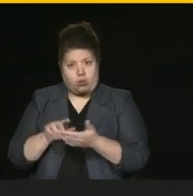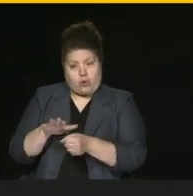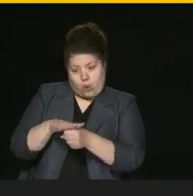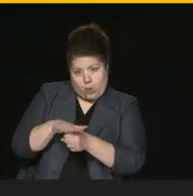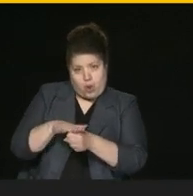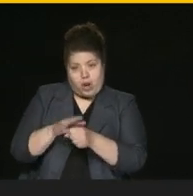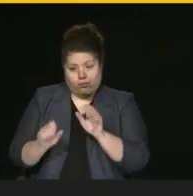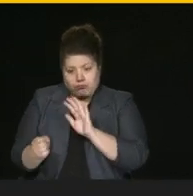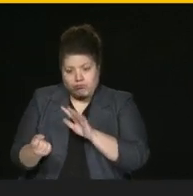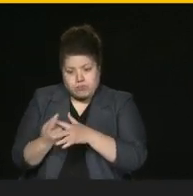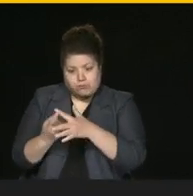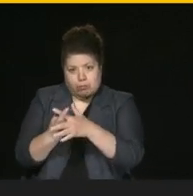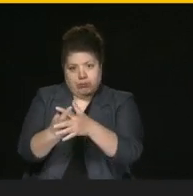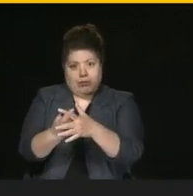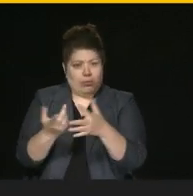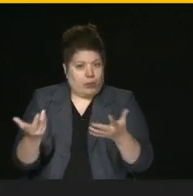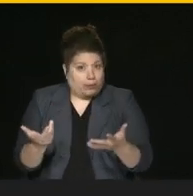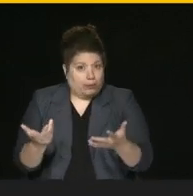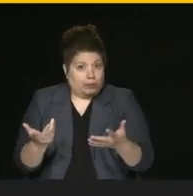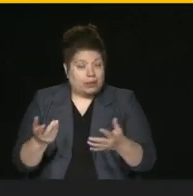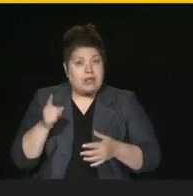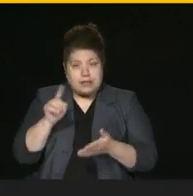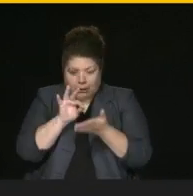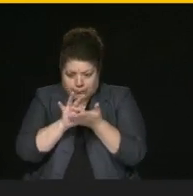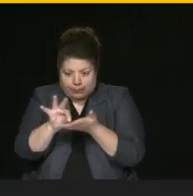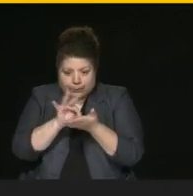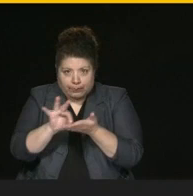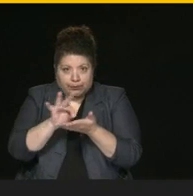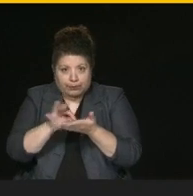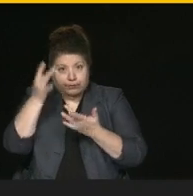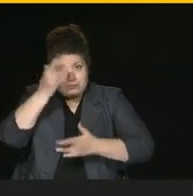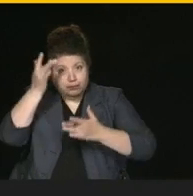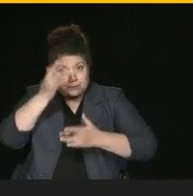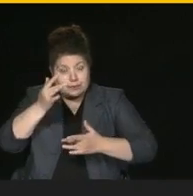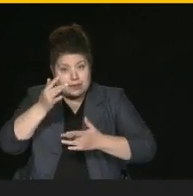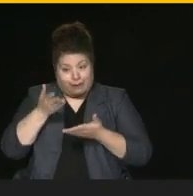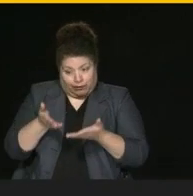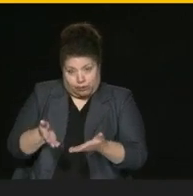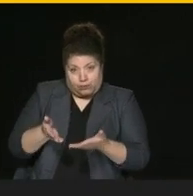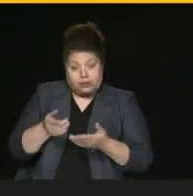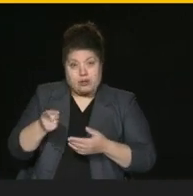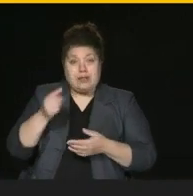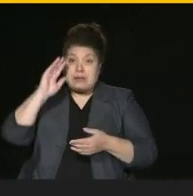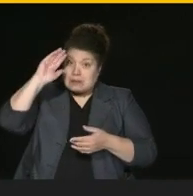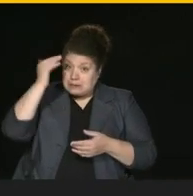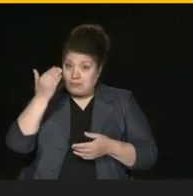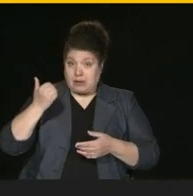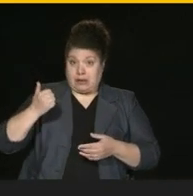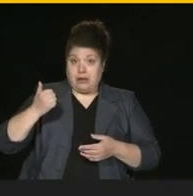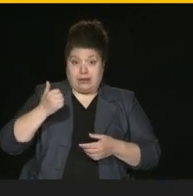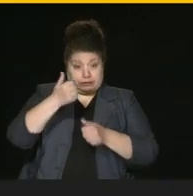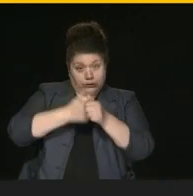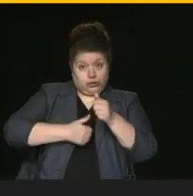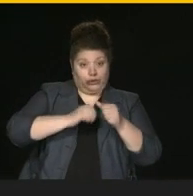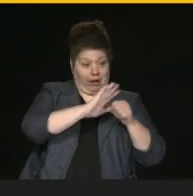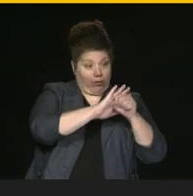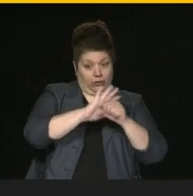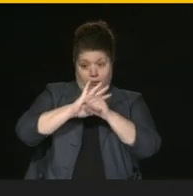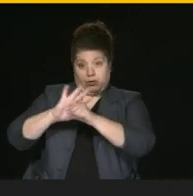THEIR LOCAL EPIDEMIOLOGY, LOOK AT WHAT MEASURES ARE IN PLACE, HOPEFULLY WE SAY AS A COUNTRY IN EACH REGION AS THE EPIDEMIC